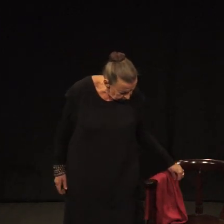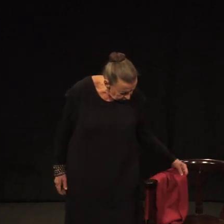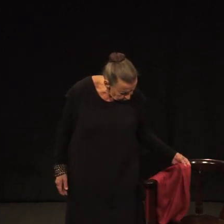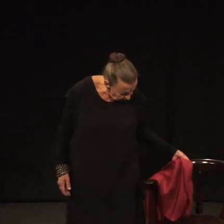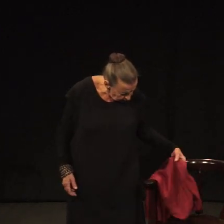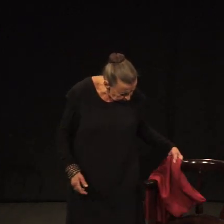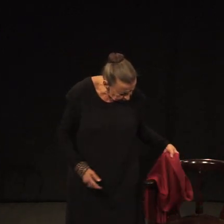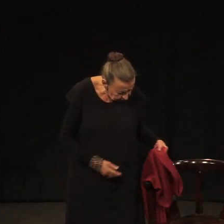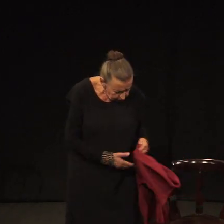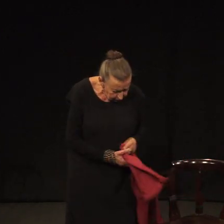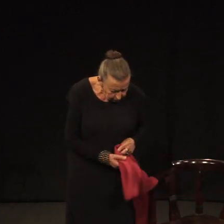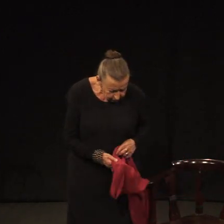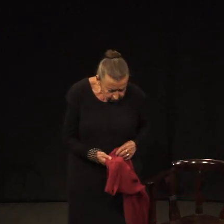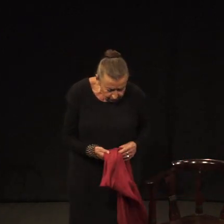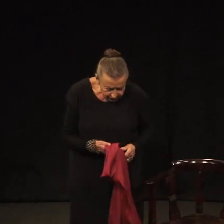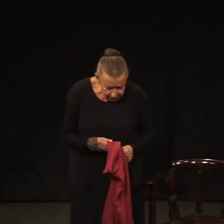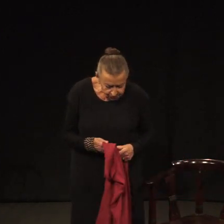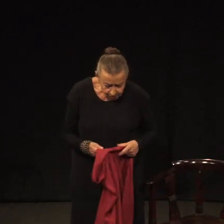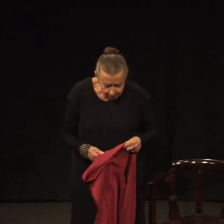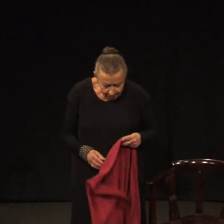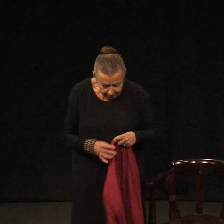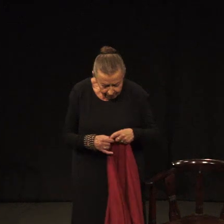A new guest entered: